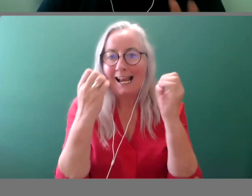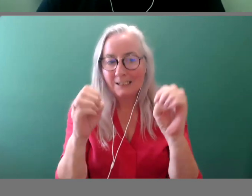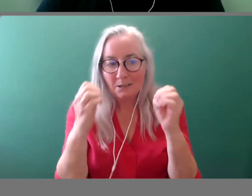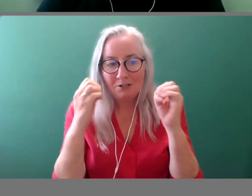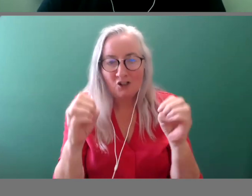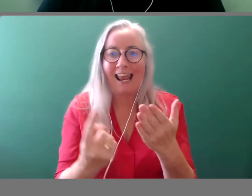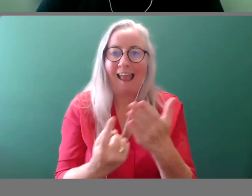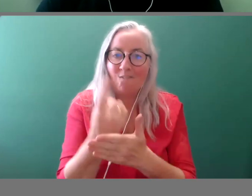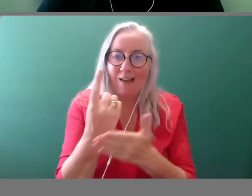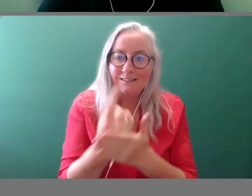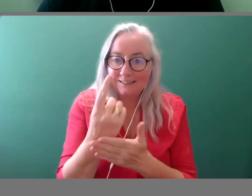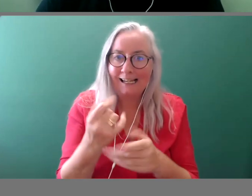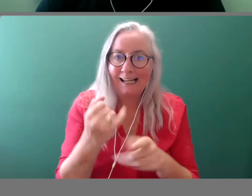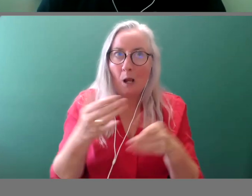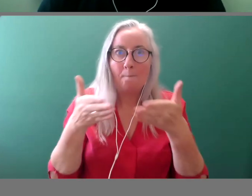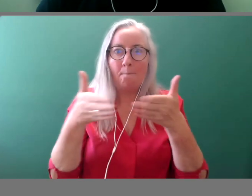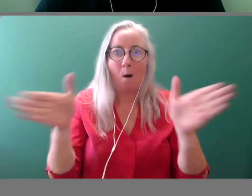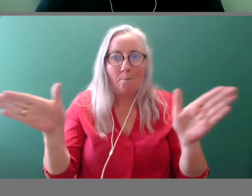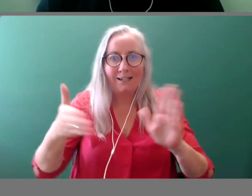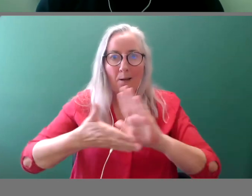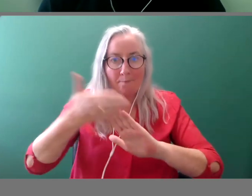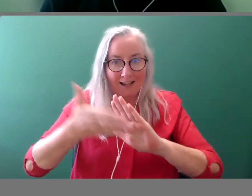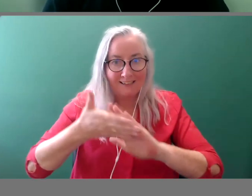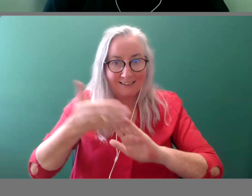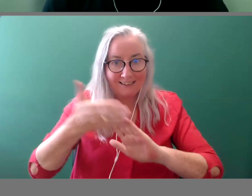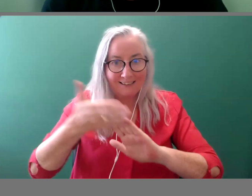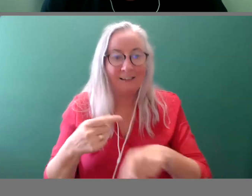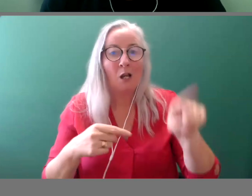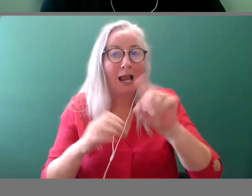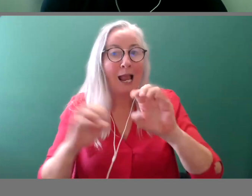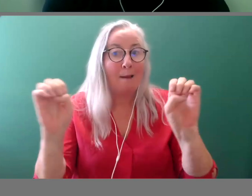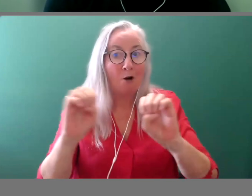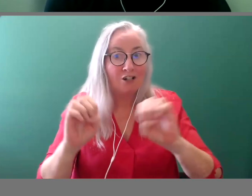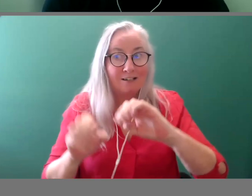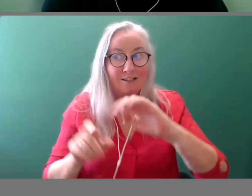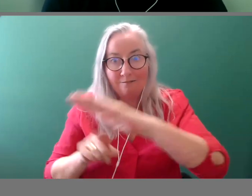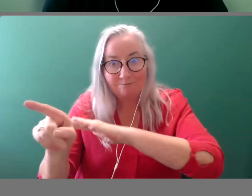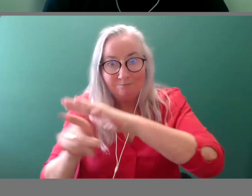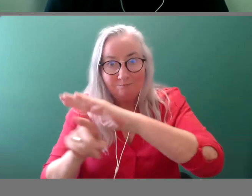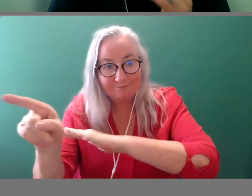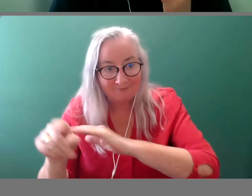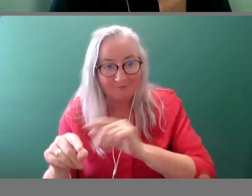that might take place in a public building and there is the emergency egress and the 9th